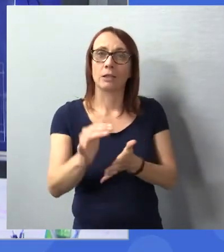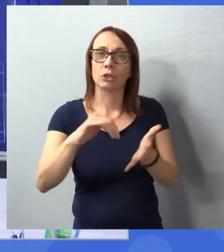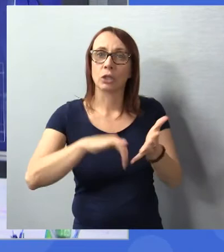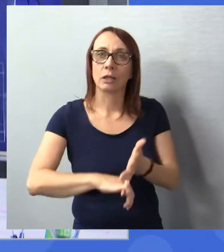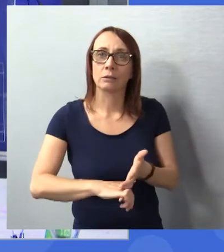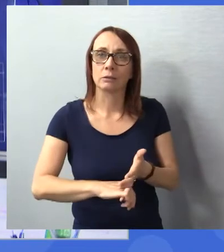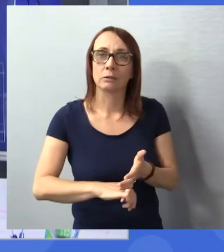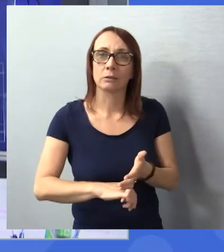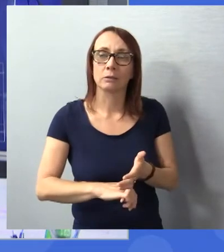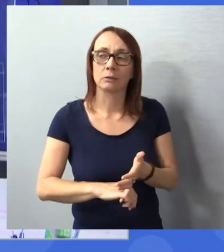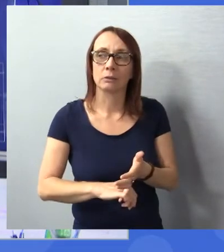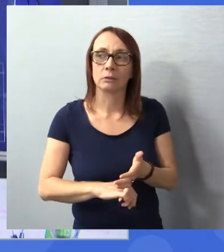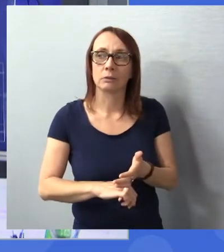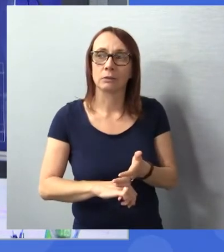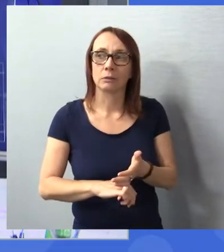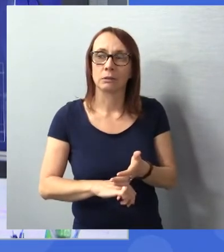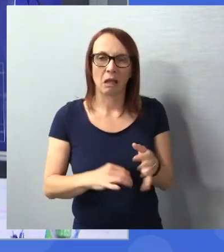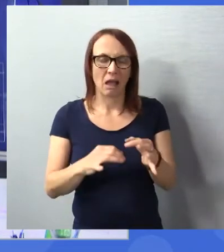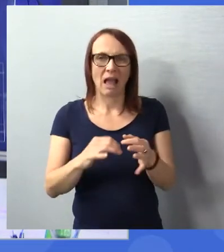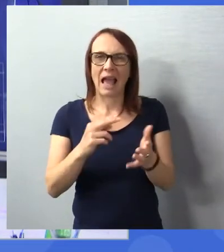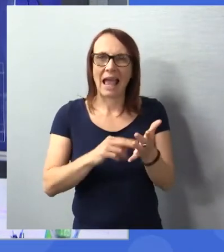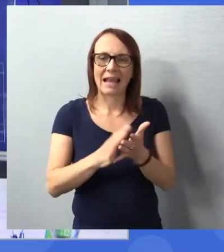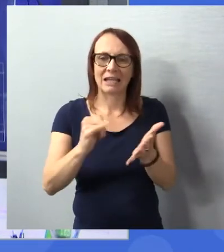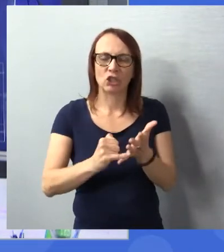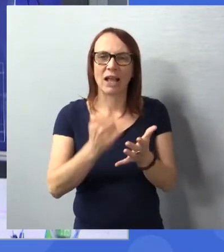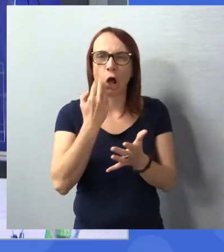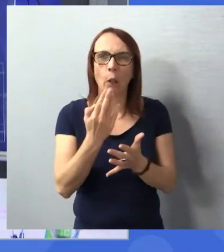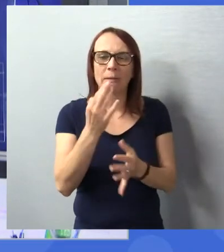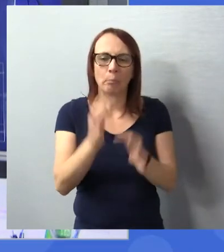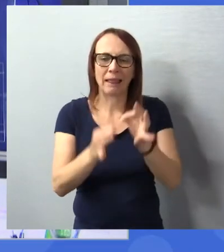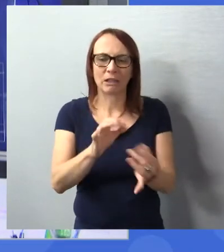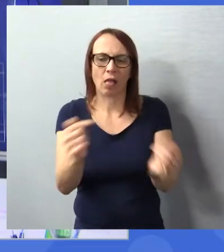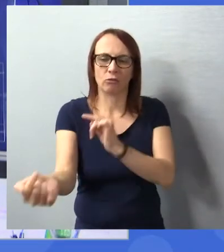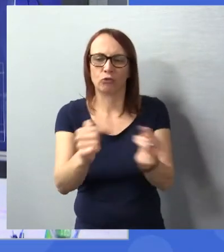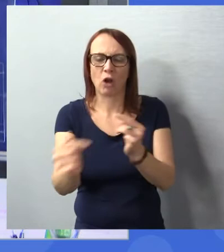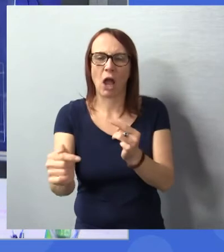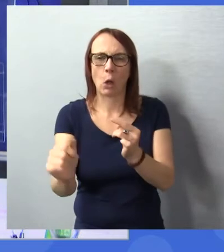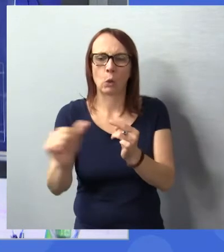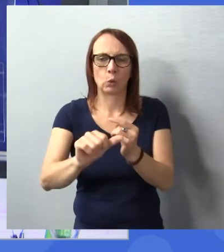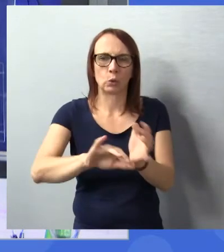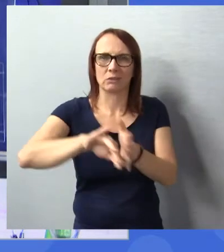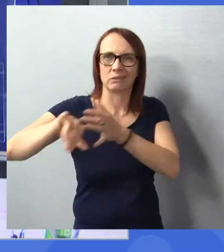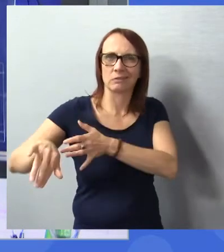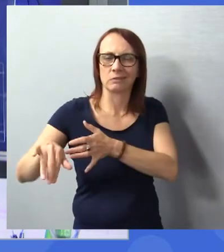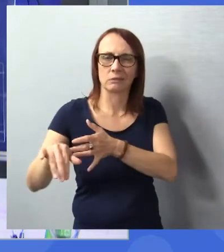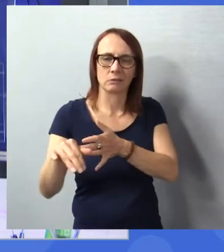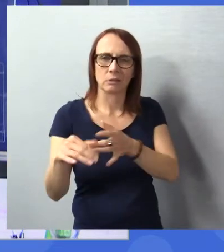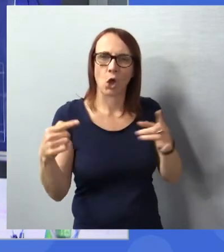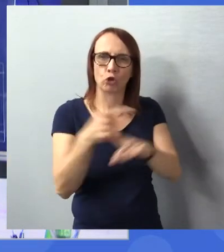instead of being a political football being in more cross-party working I think our group felt quite strongly that one of the things we don't hear about a